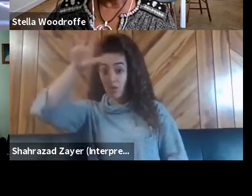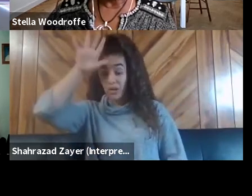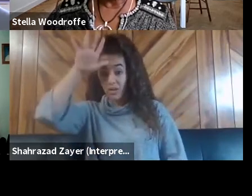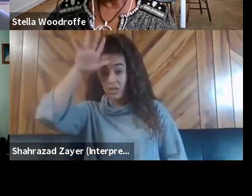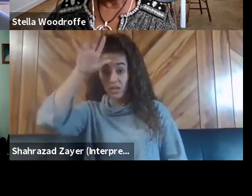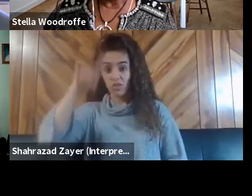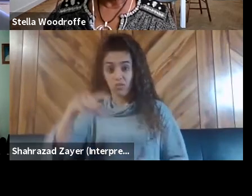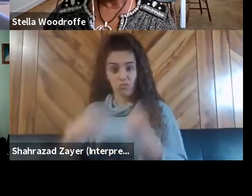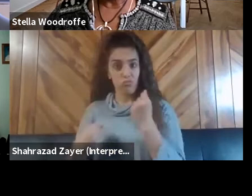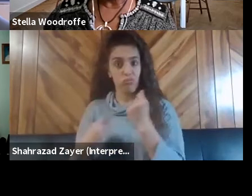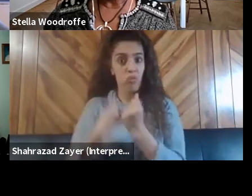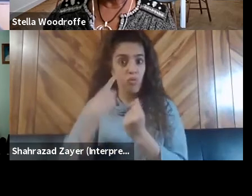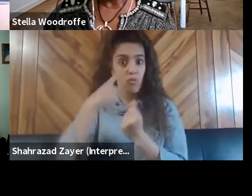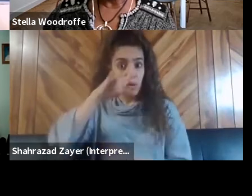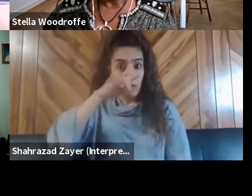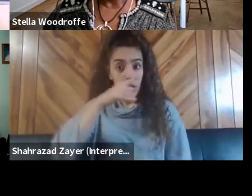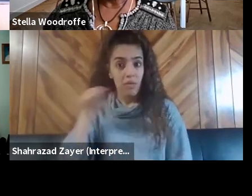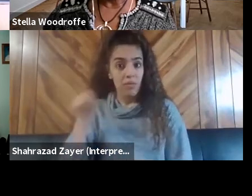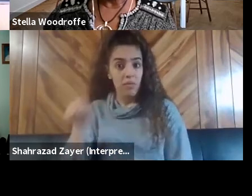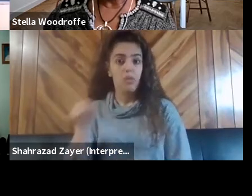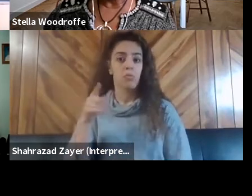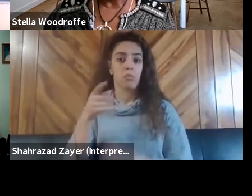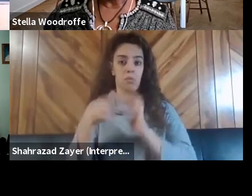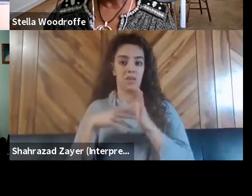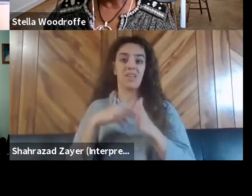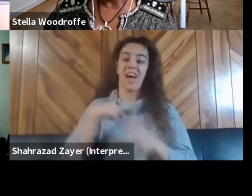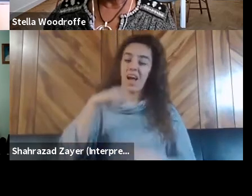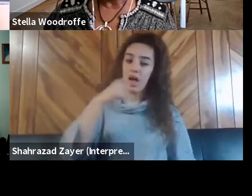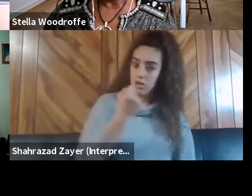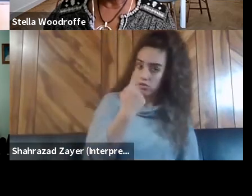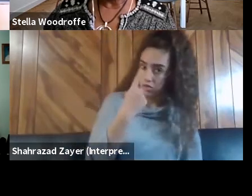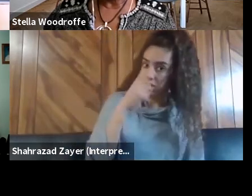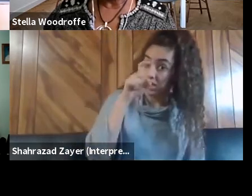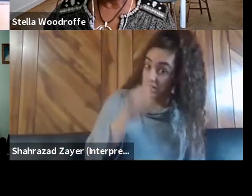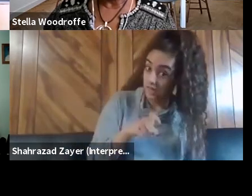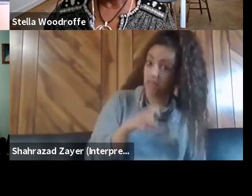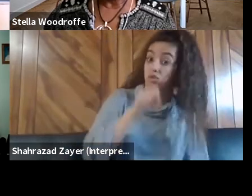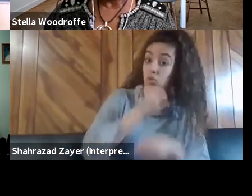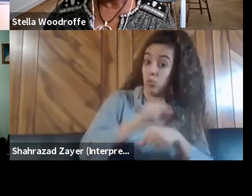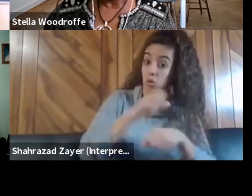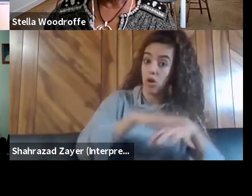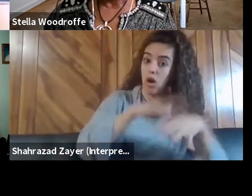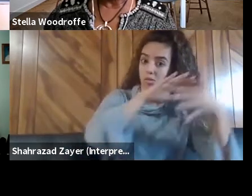you'll say, Okay, I understand he needs to work on the following, not denying that he really does. But at the same